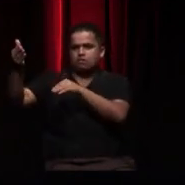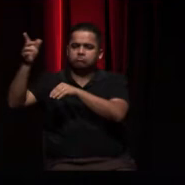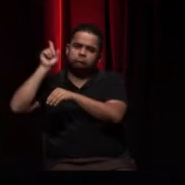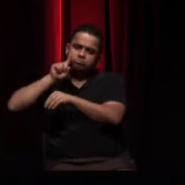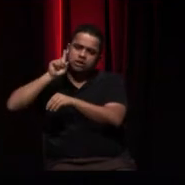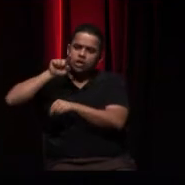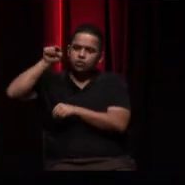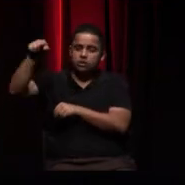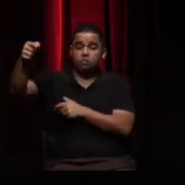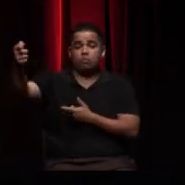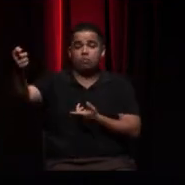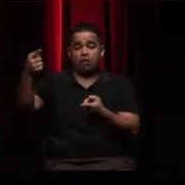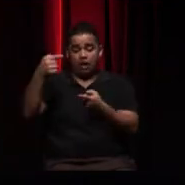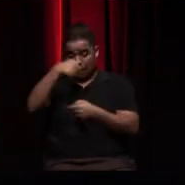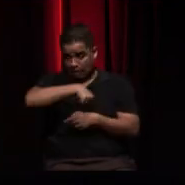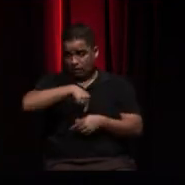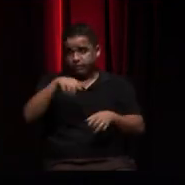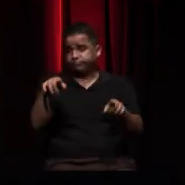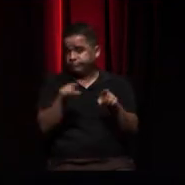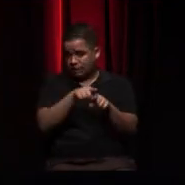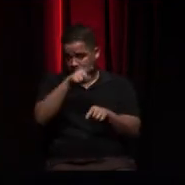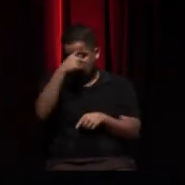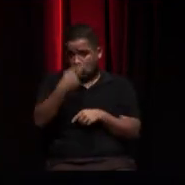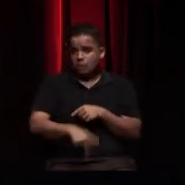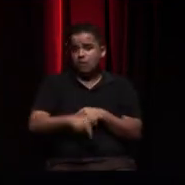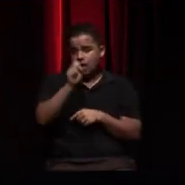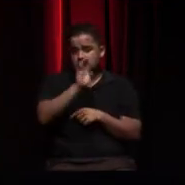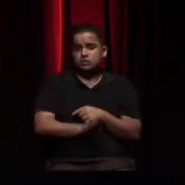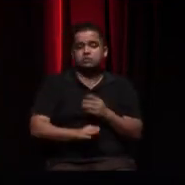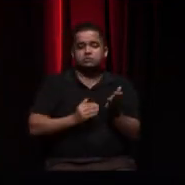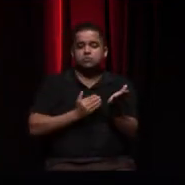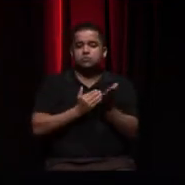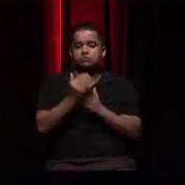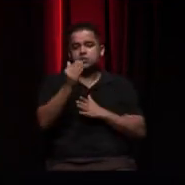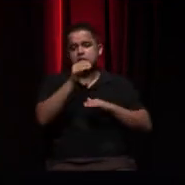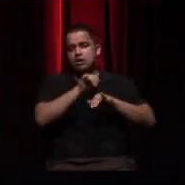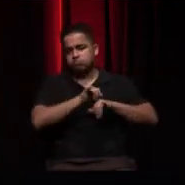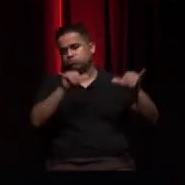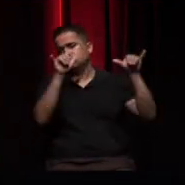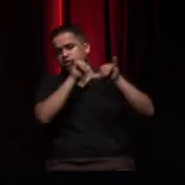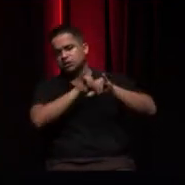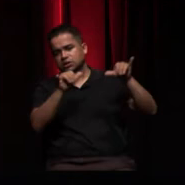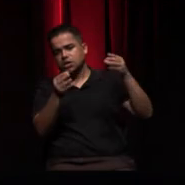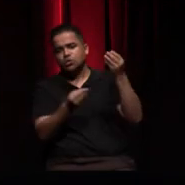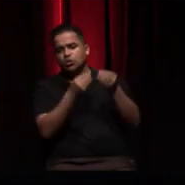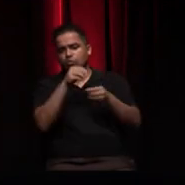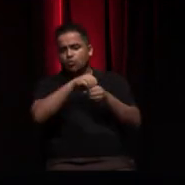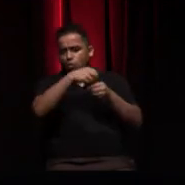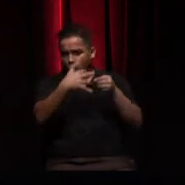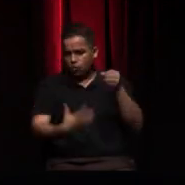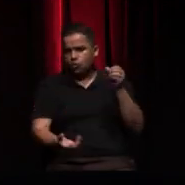that also in Brazil they would start advertising via sponsored content.